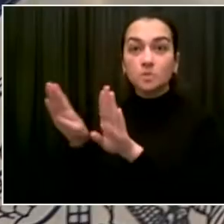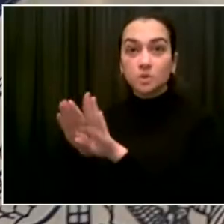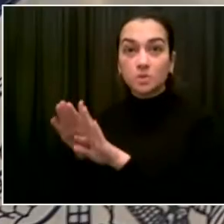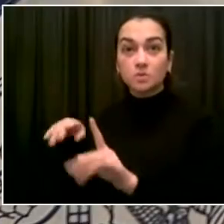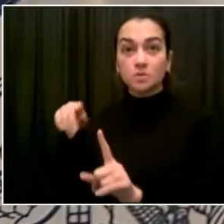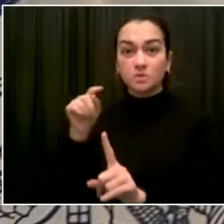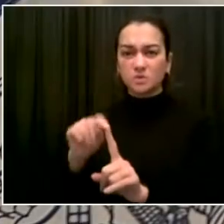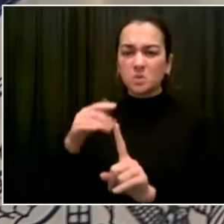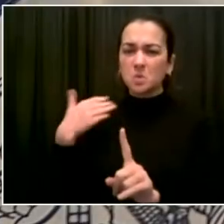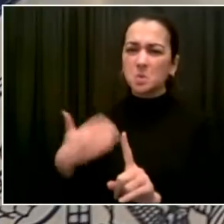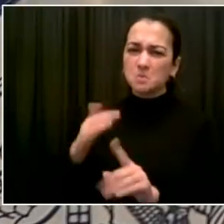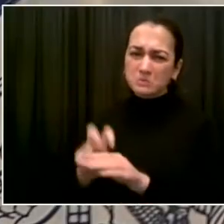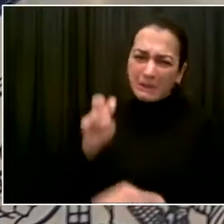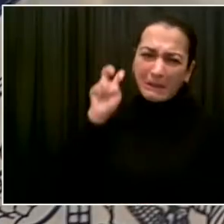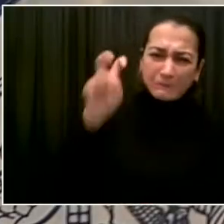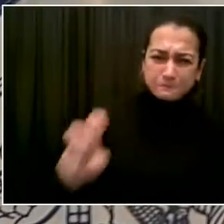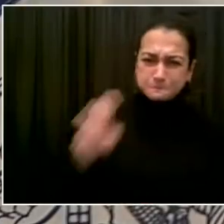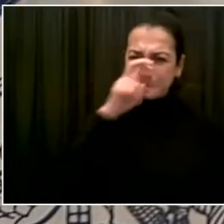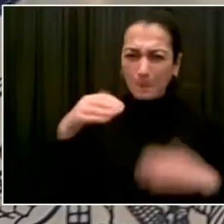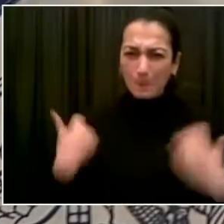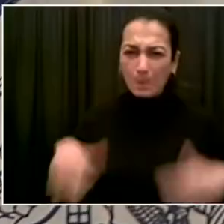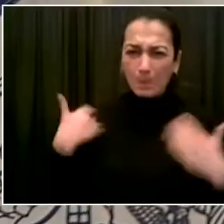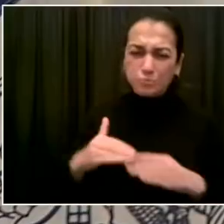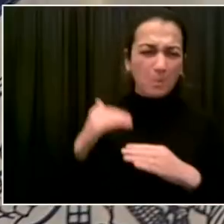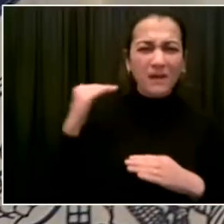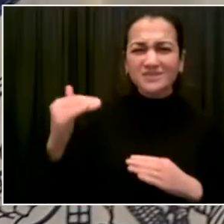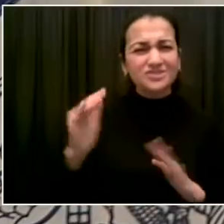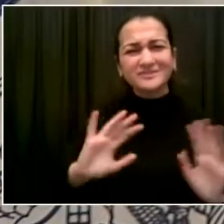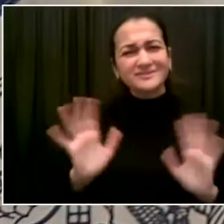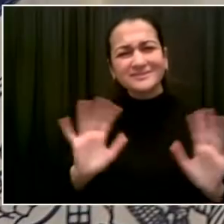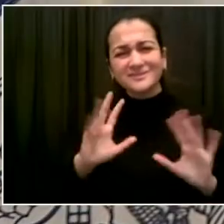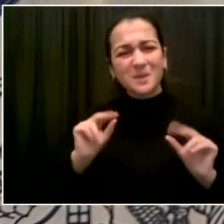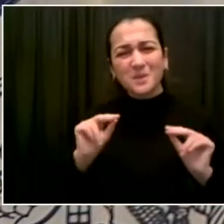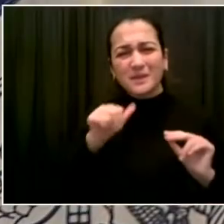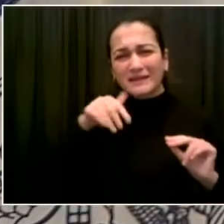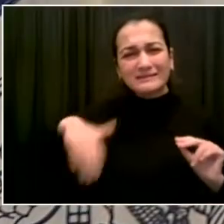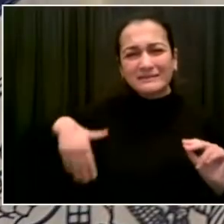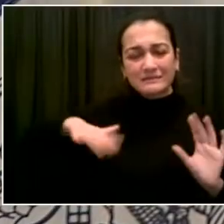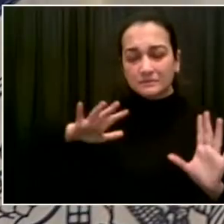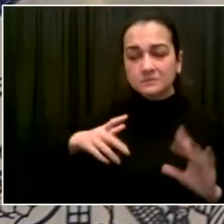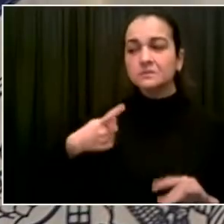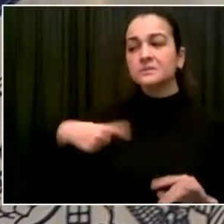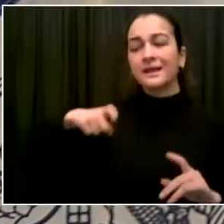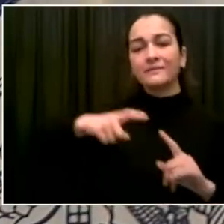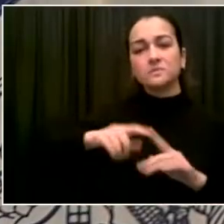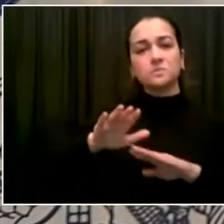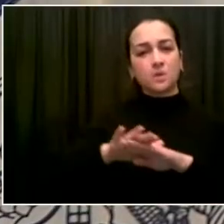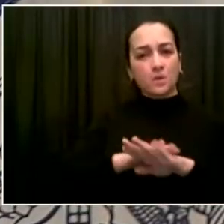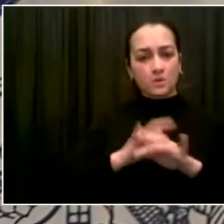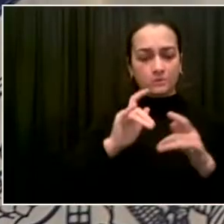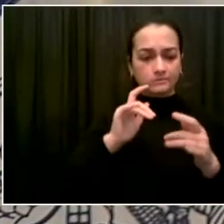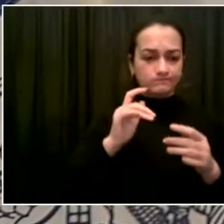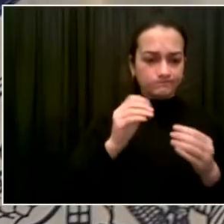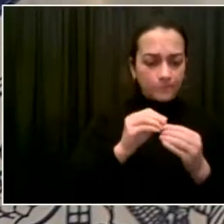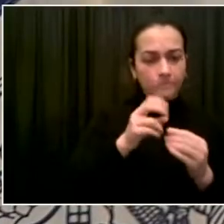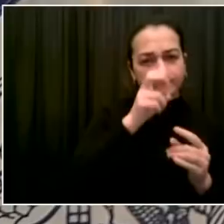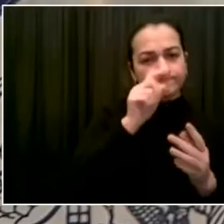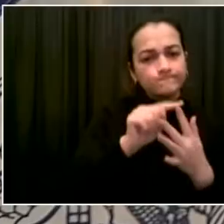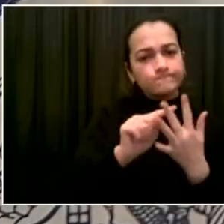RESTRICTIONS. I